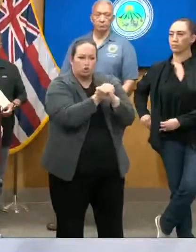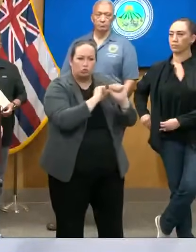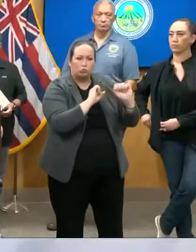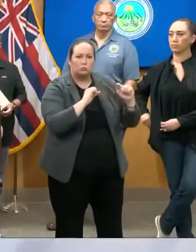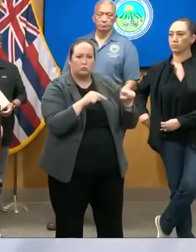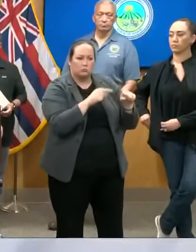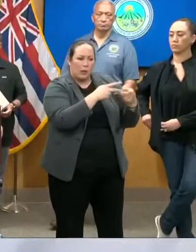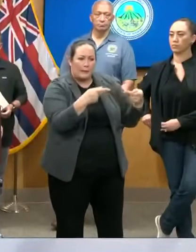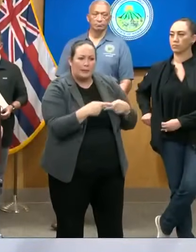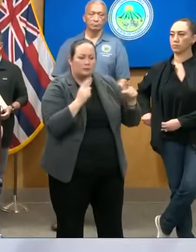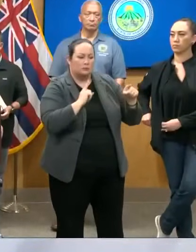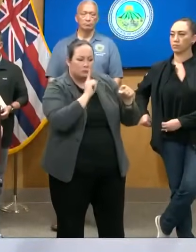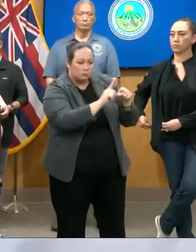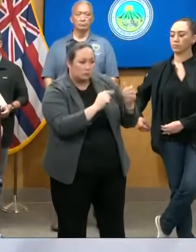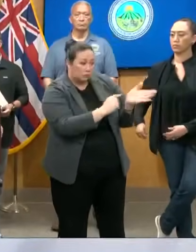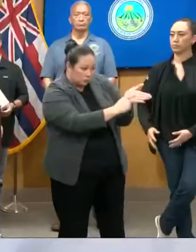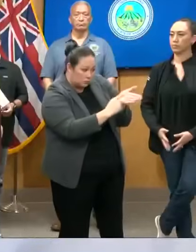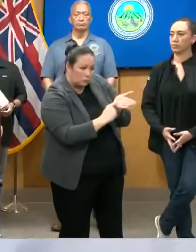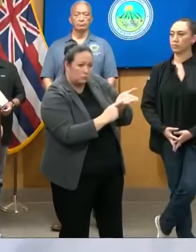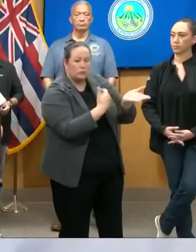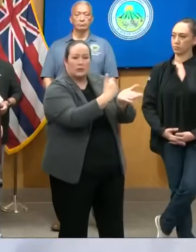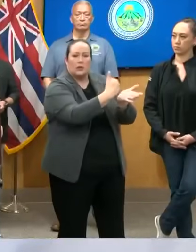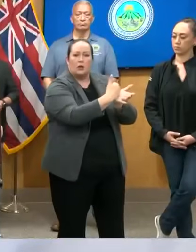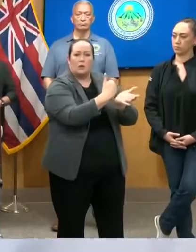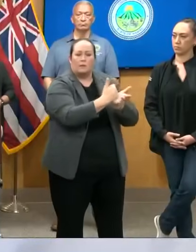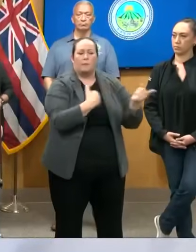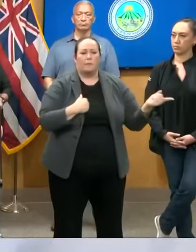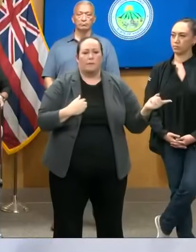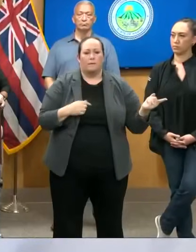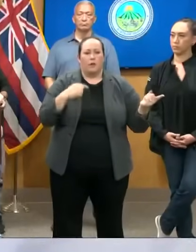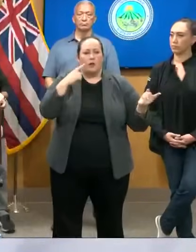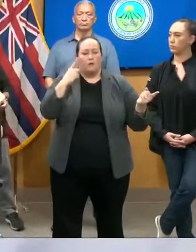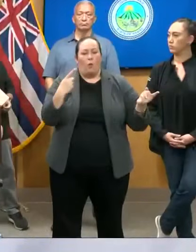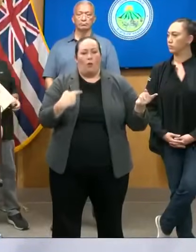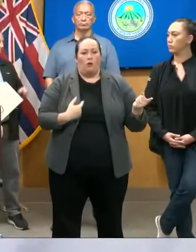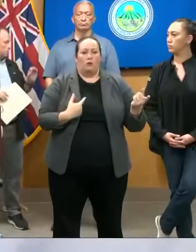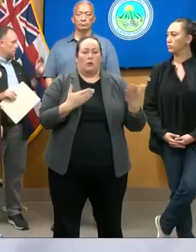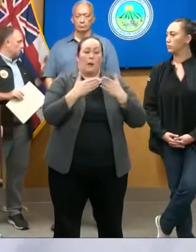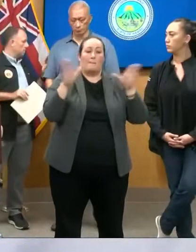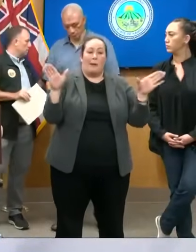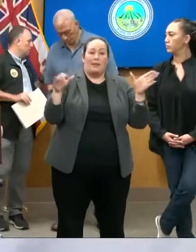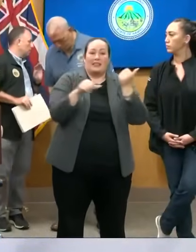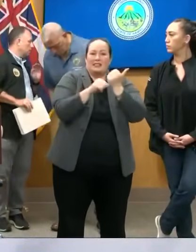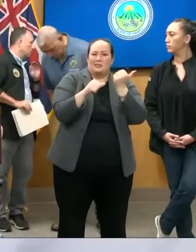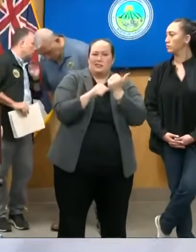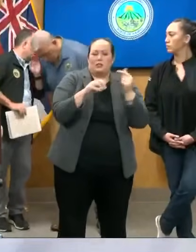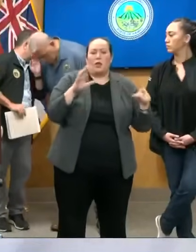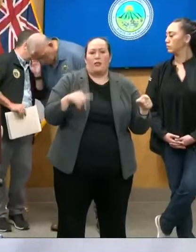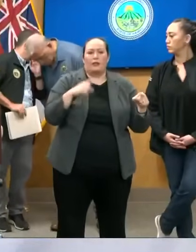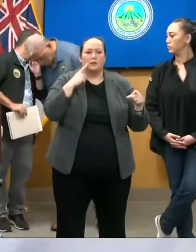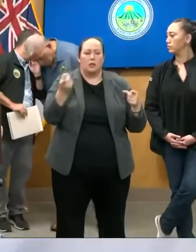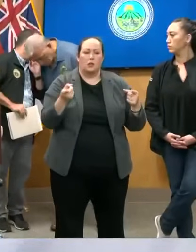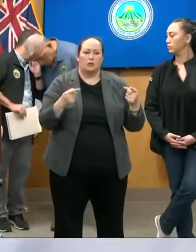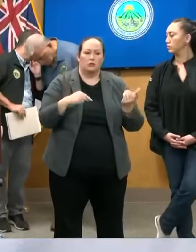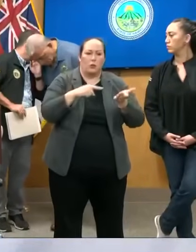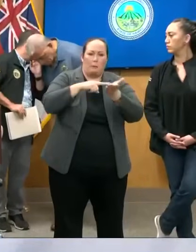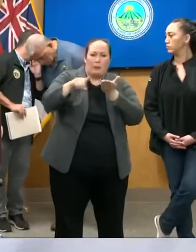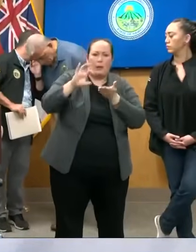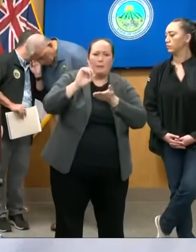shelters, will go their locations. and try to help them try to help public assistance is primary a reimbursement. And so as